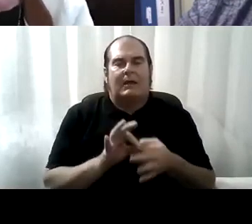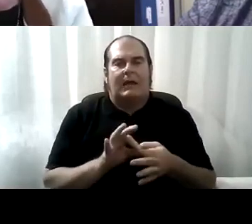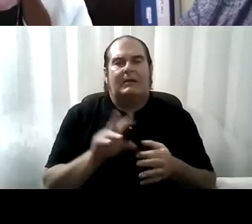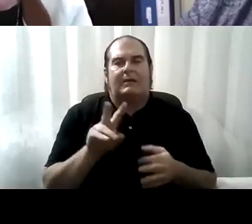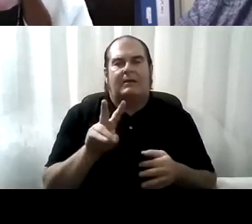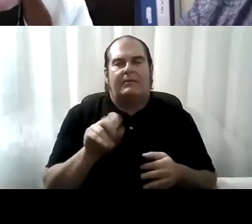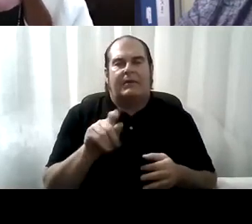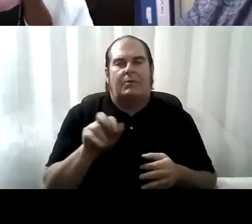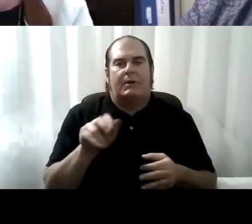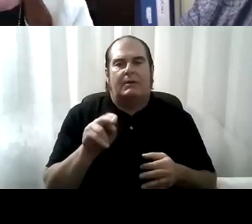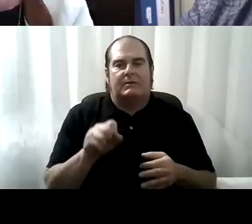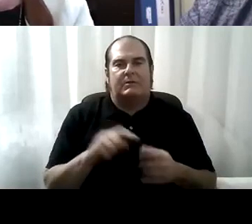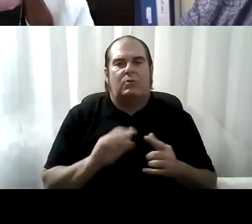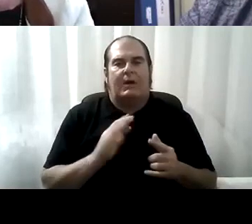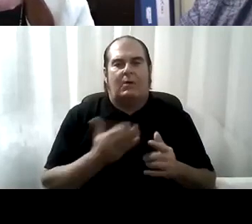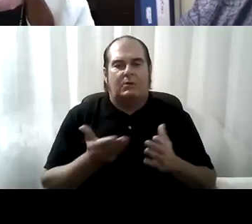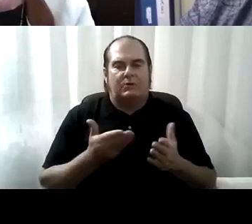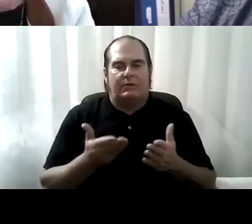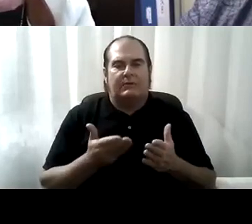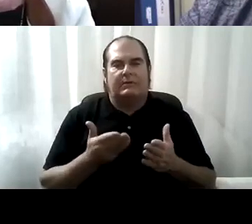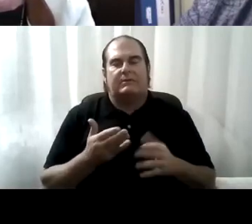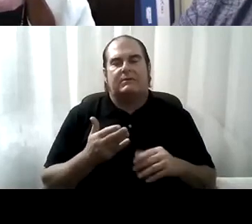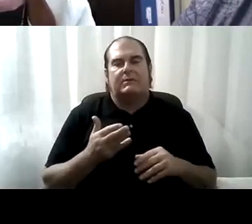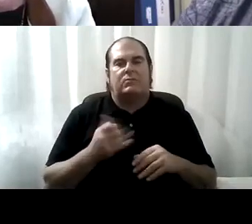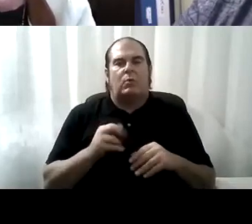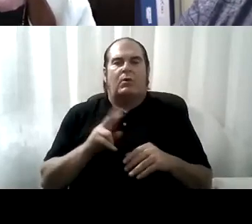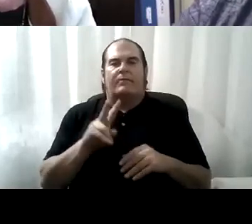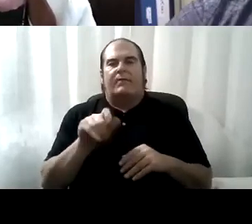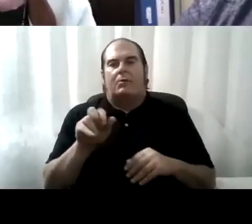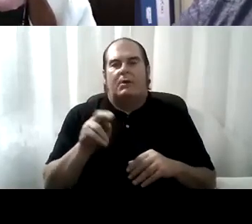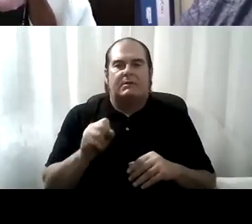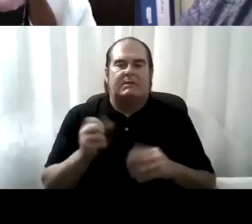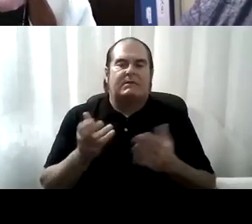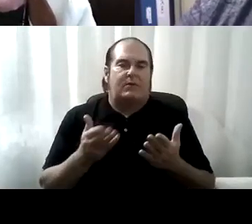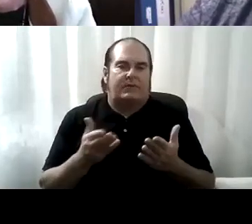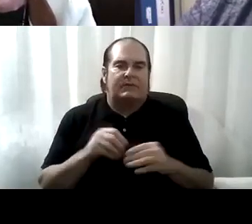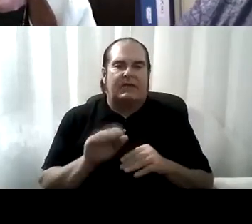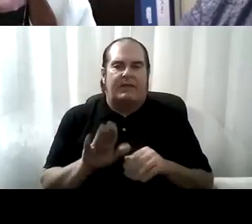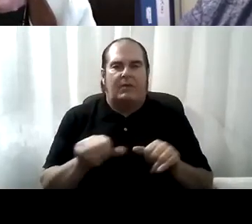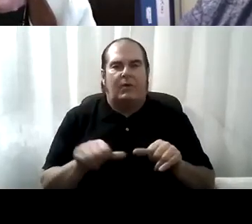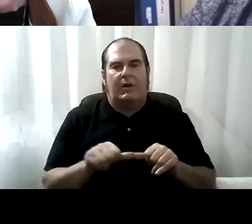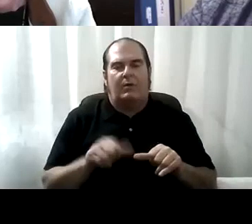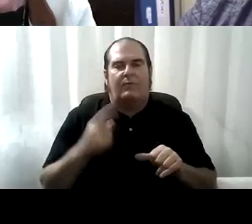to our services, or just to veteran services in their area. For benefits, things like that.